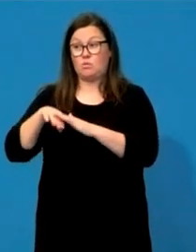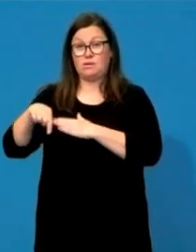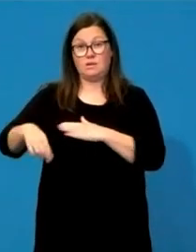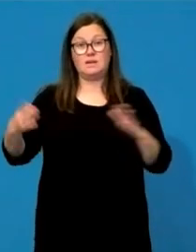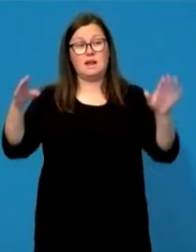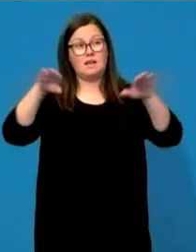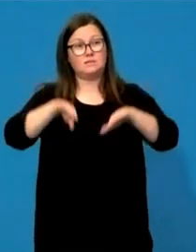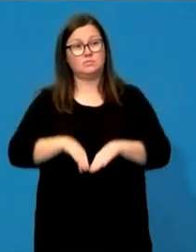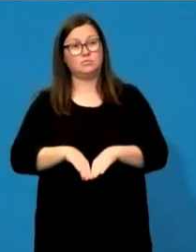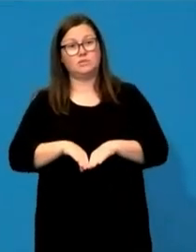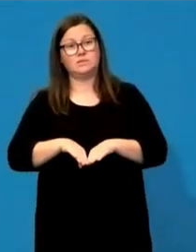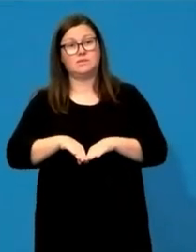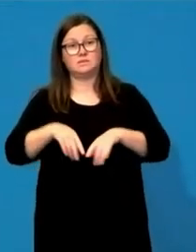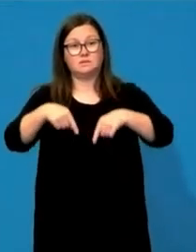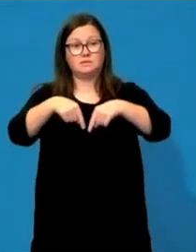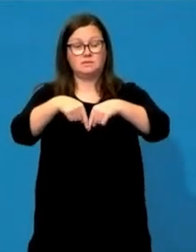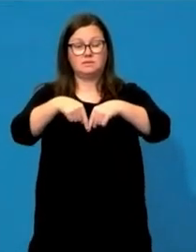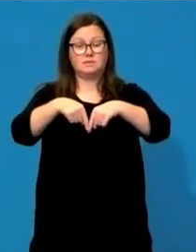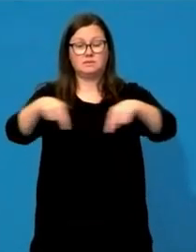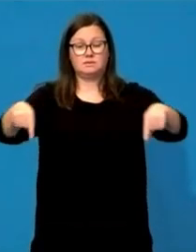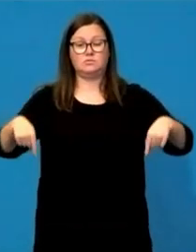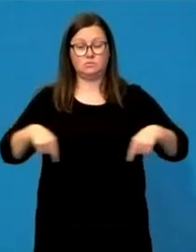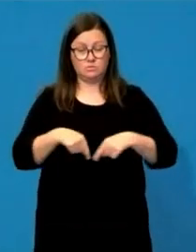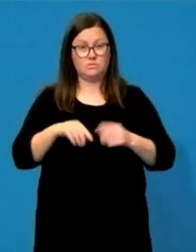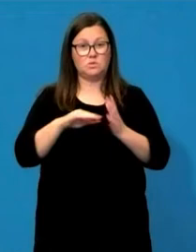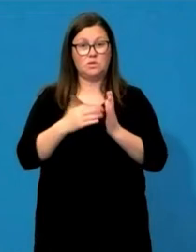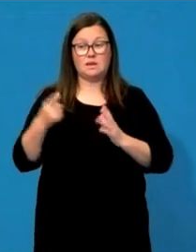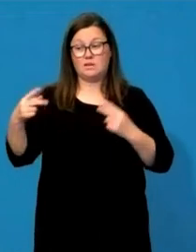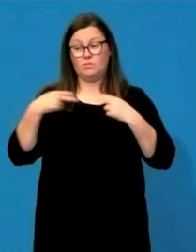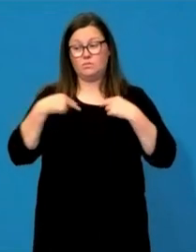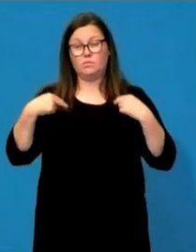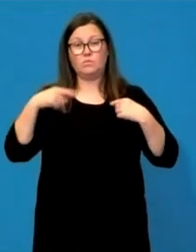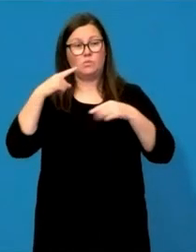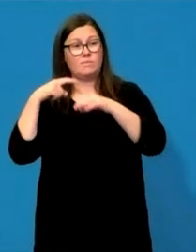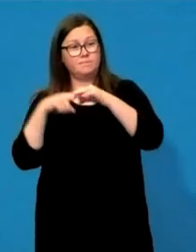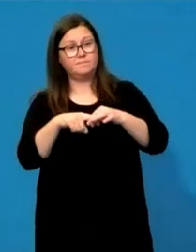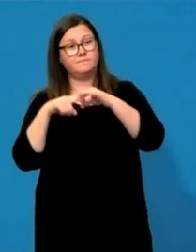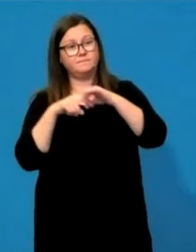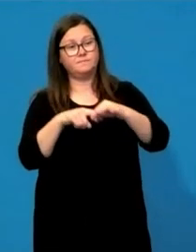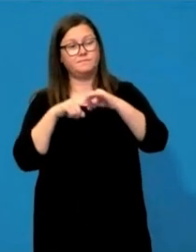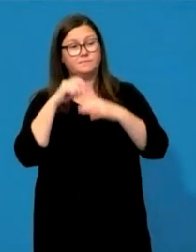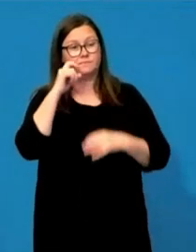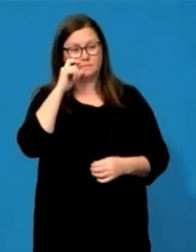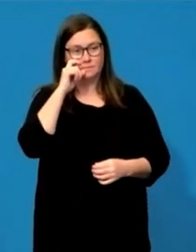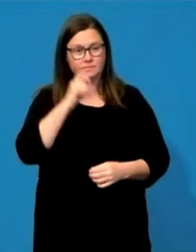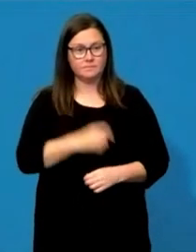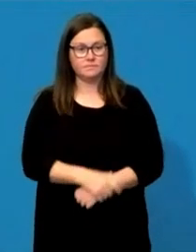hearing room. So, I will now ask Ms Tarrago to ask you some questions. Jazsikah, today you are appearing from Broome?